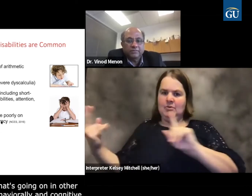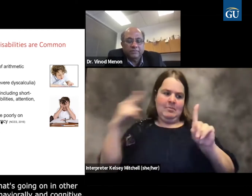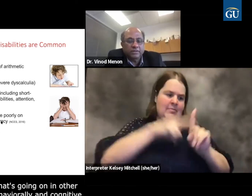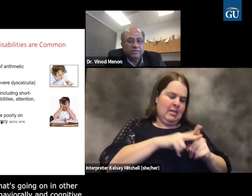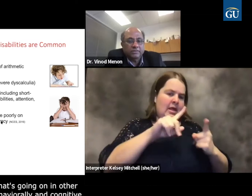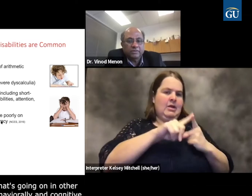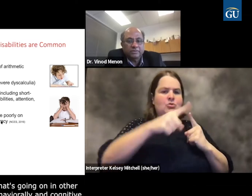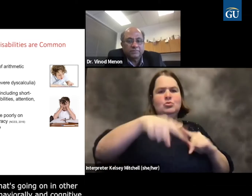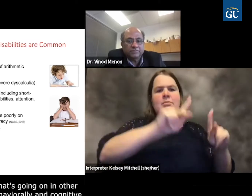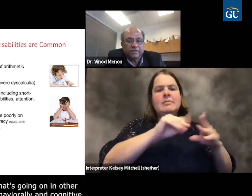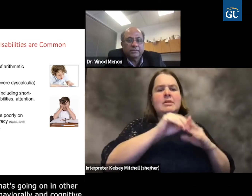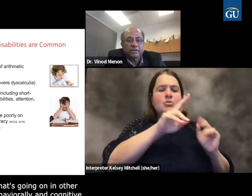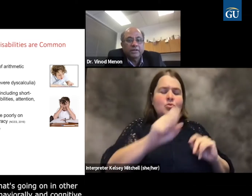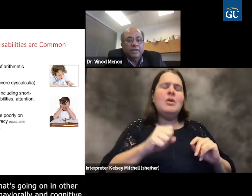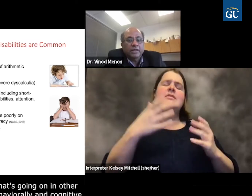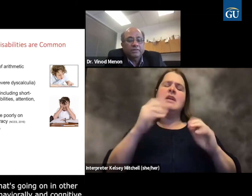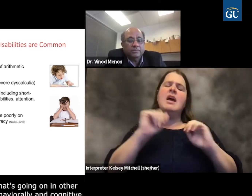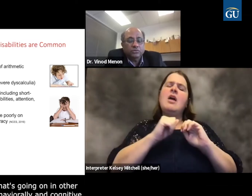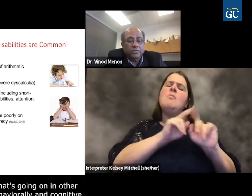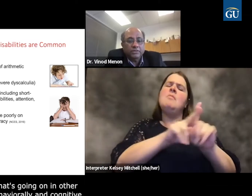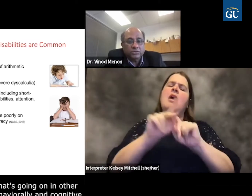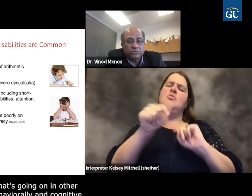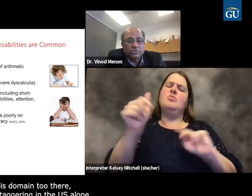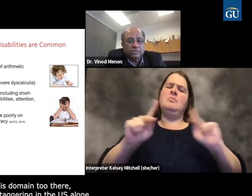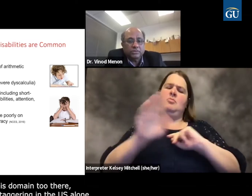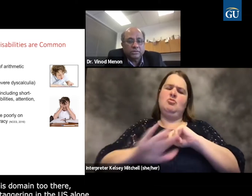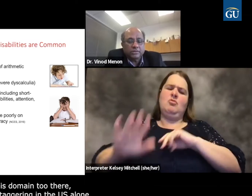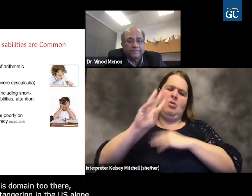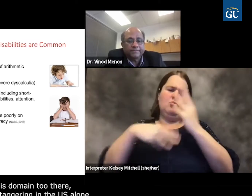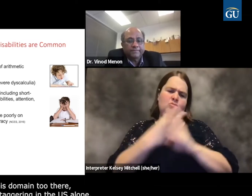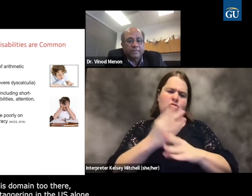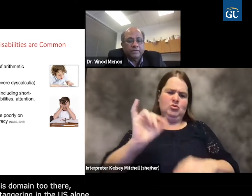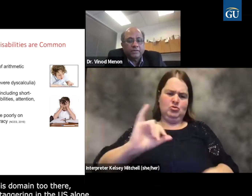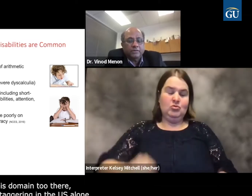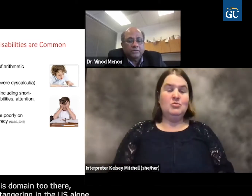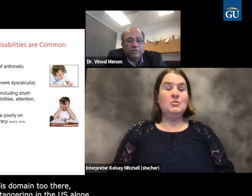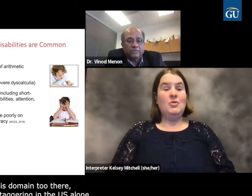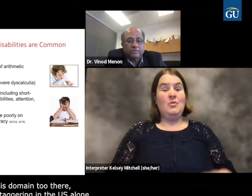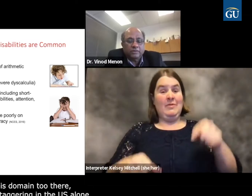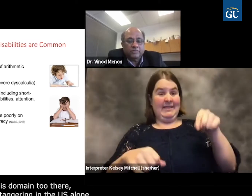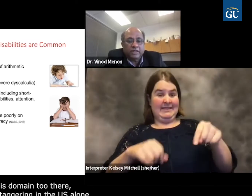in other countries behaviorally and cognitively and in this domain too there